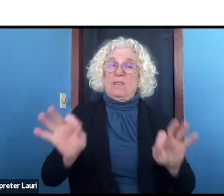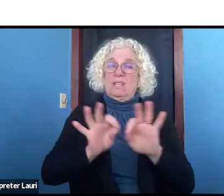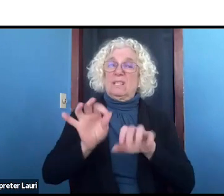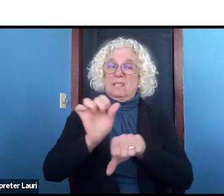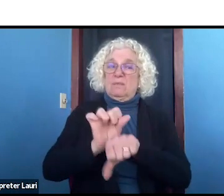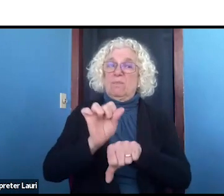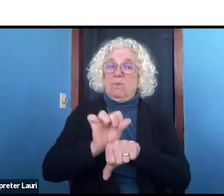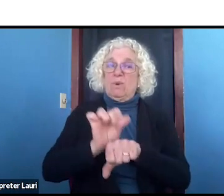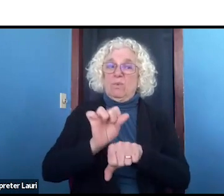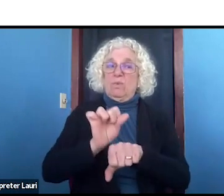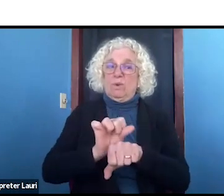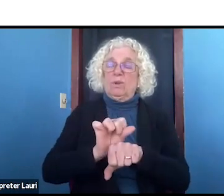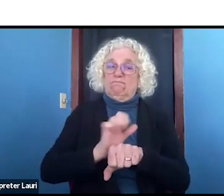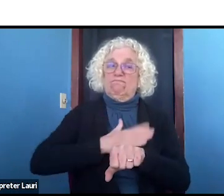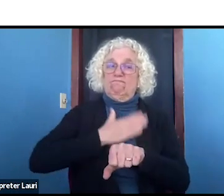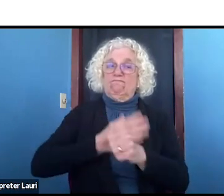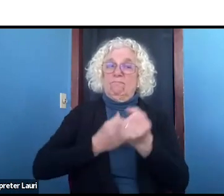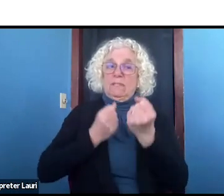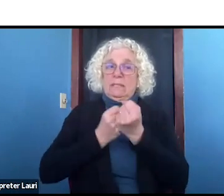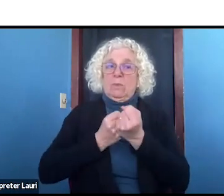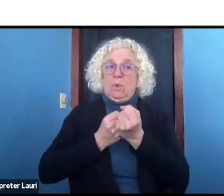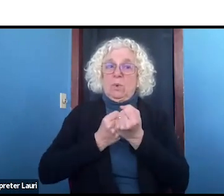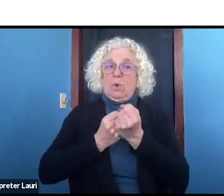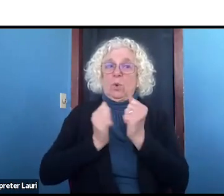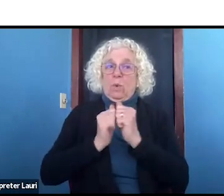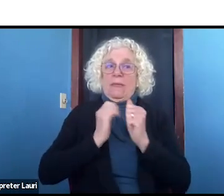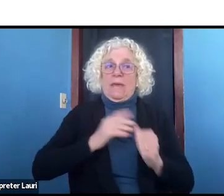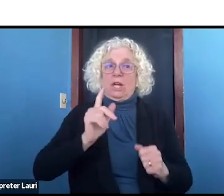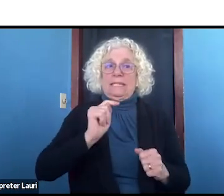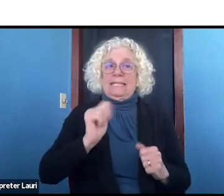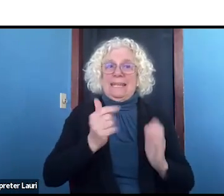to be able to support as part of our to center work. And I do.